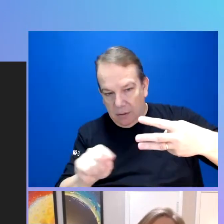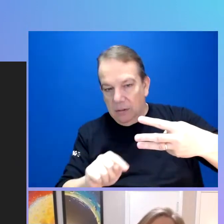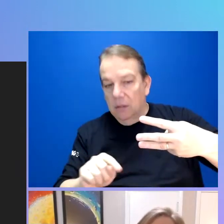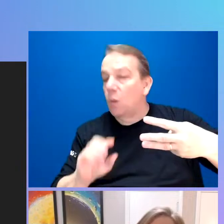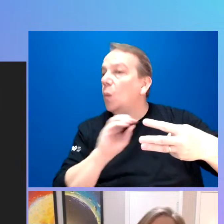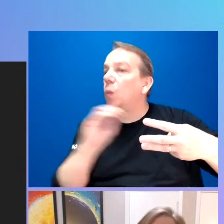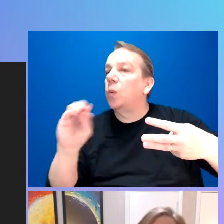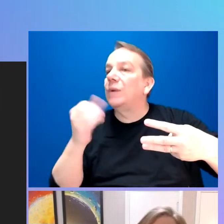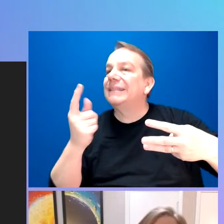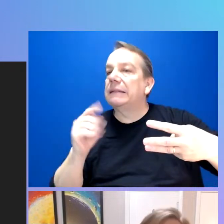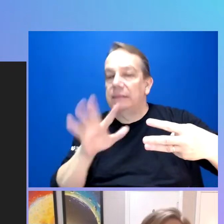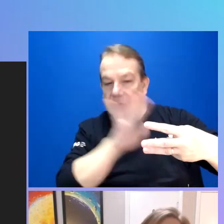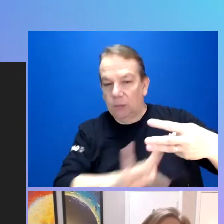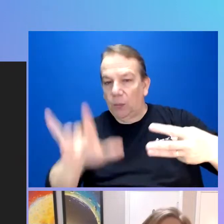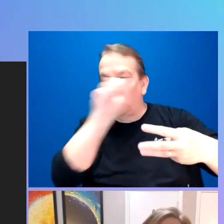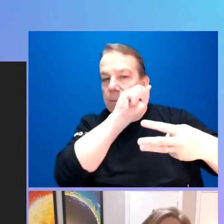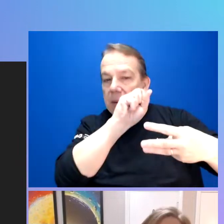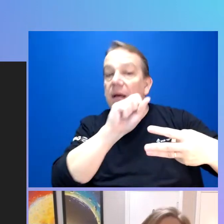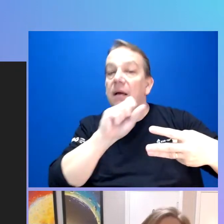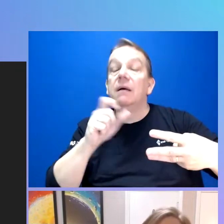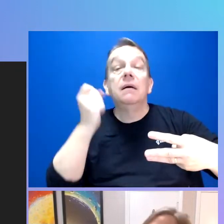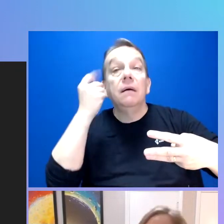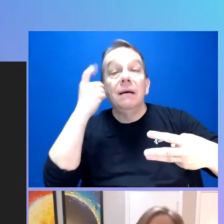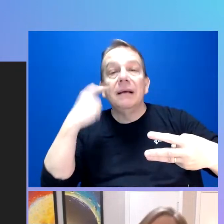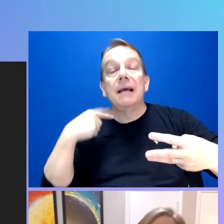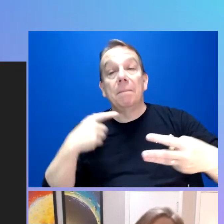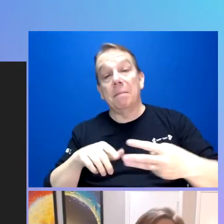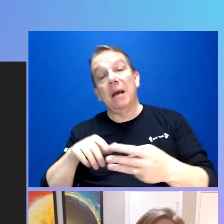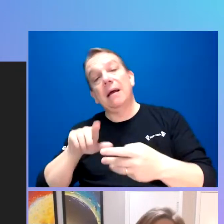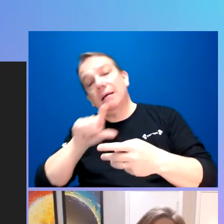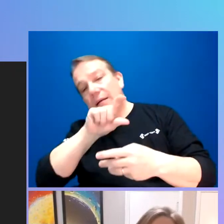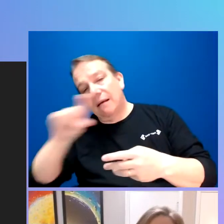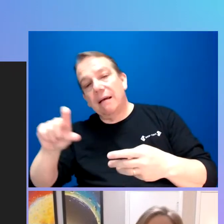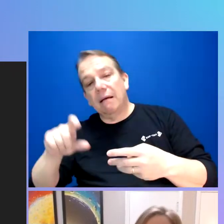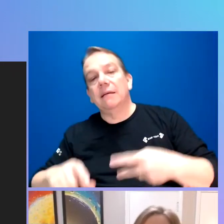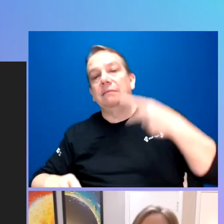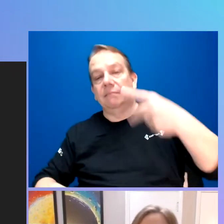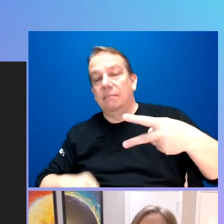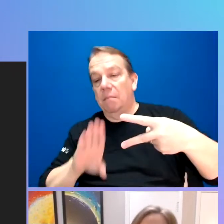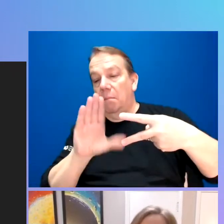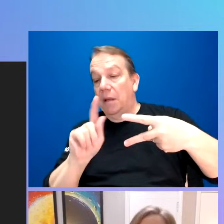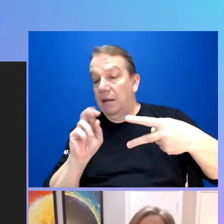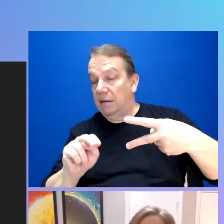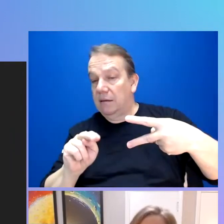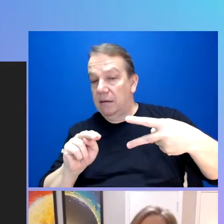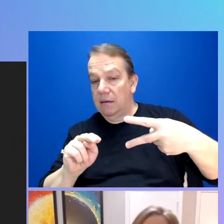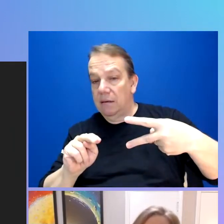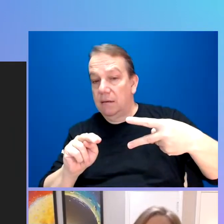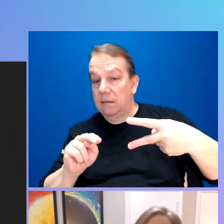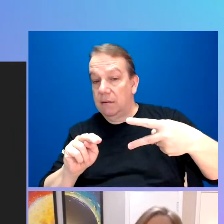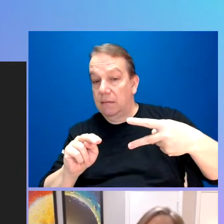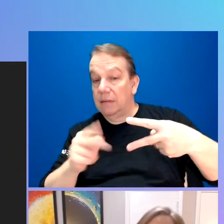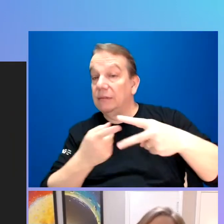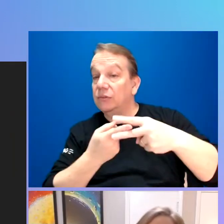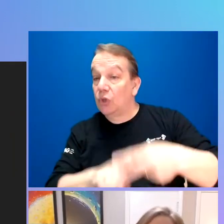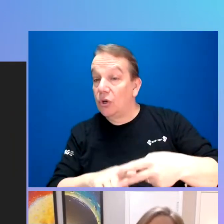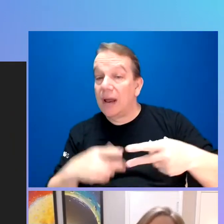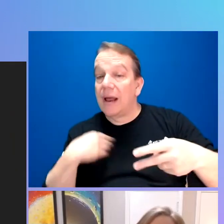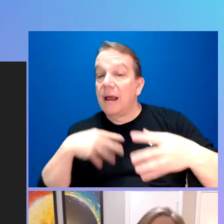sandwich I have an icon, but I don't have any text in the